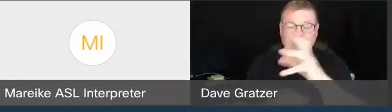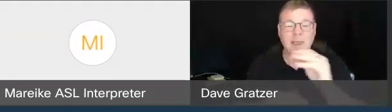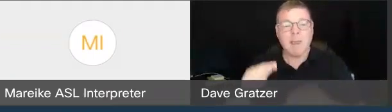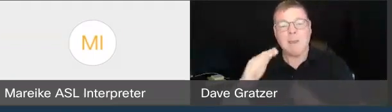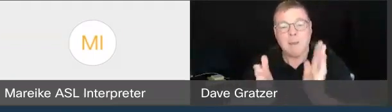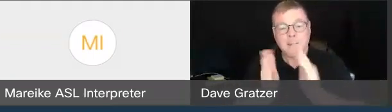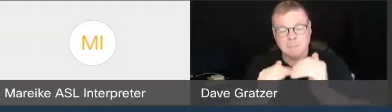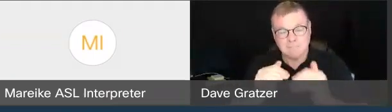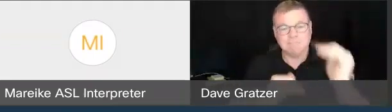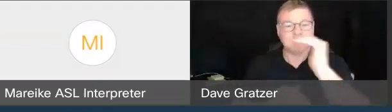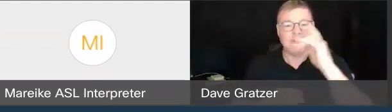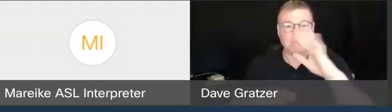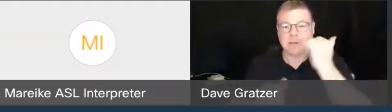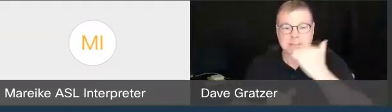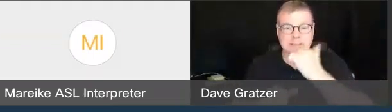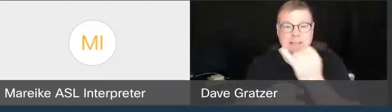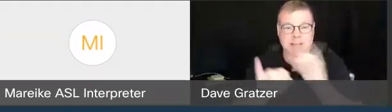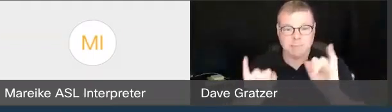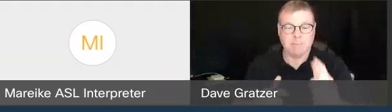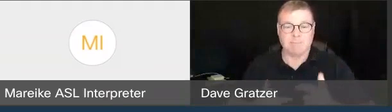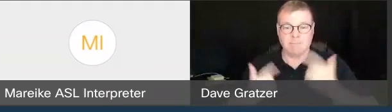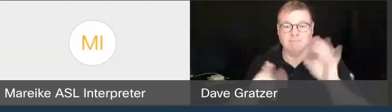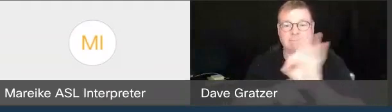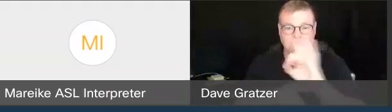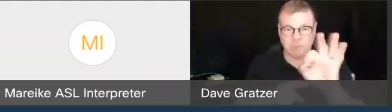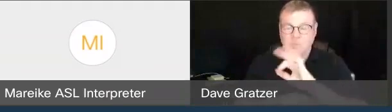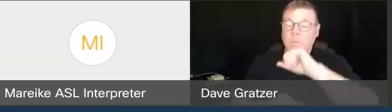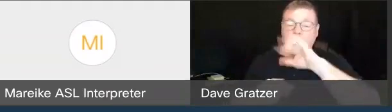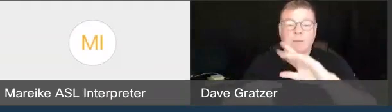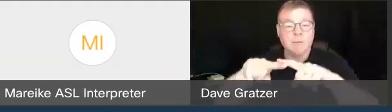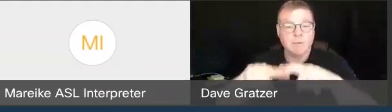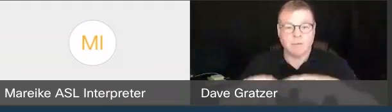capacity for daily independent functioning, without relying on the structure of any